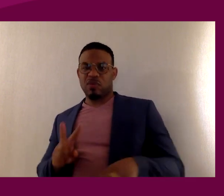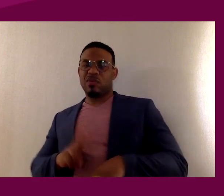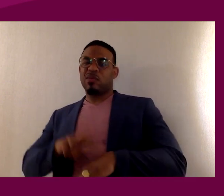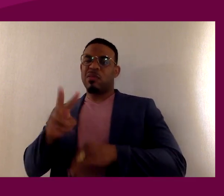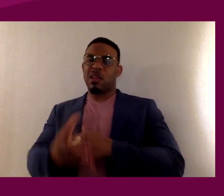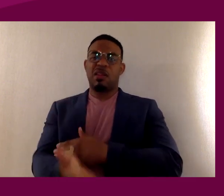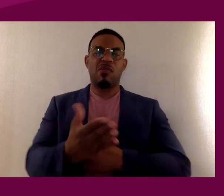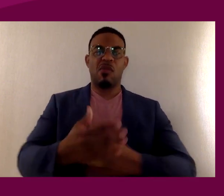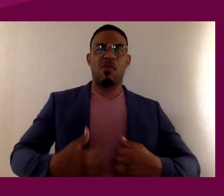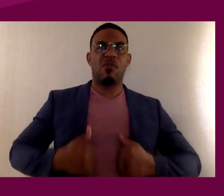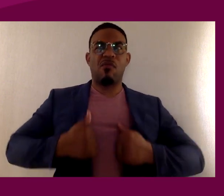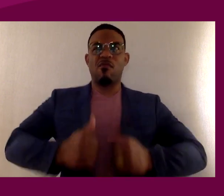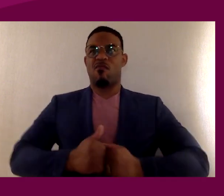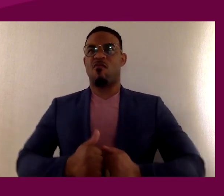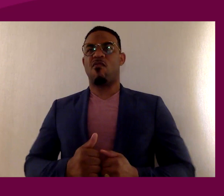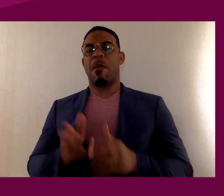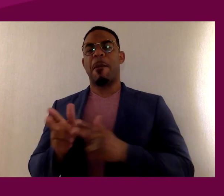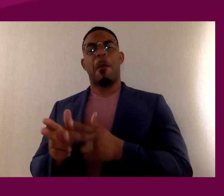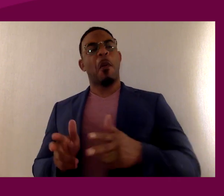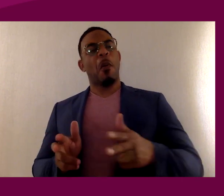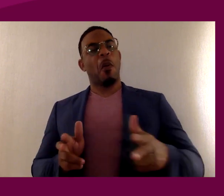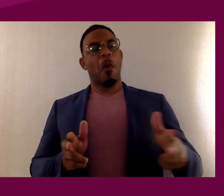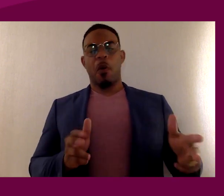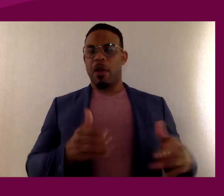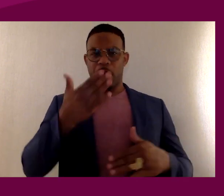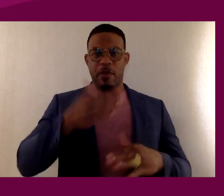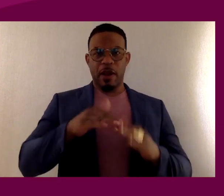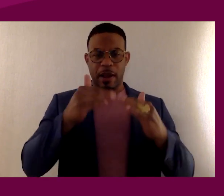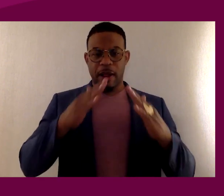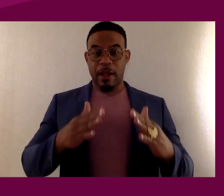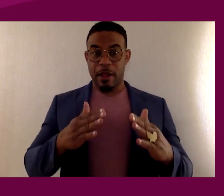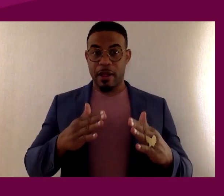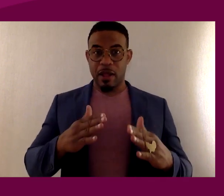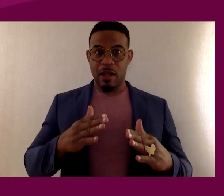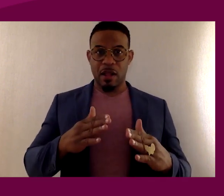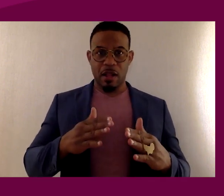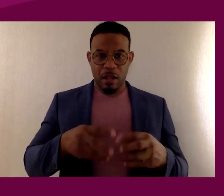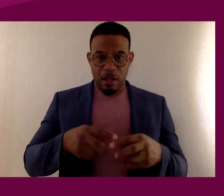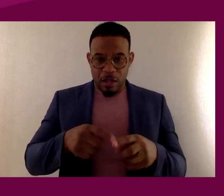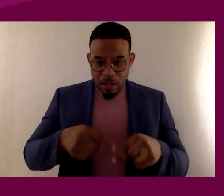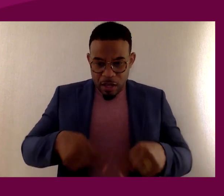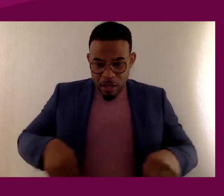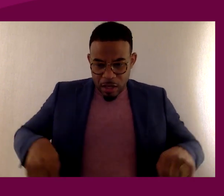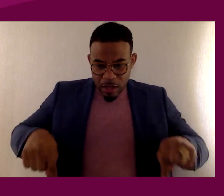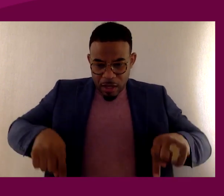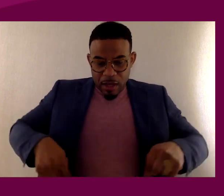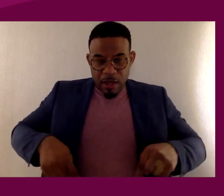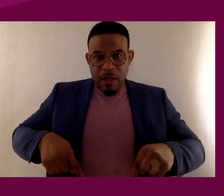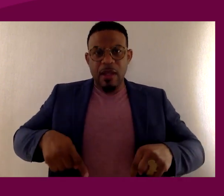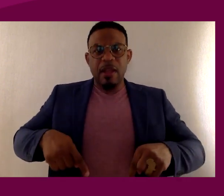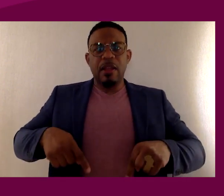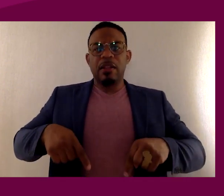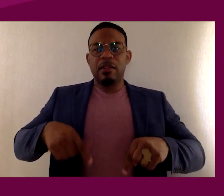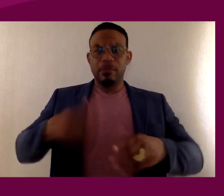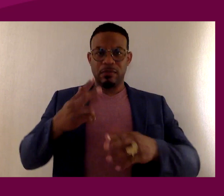unloaded, two o'clock in the morning in front of his house, in a cul-de-sac, dead end street,